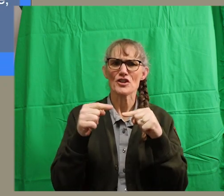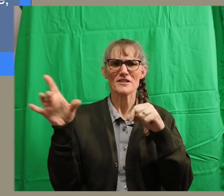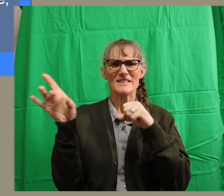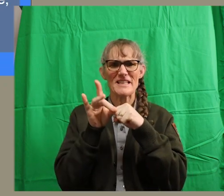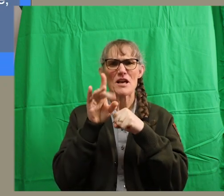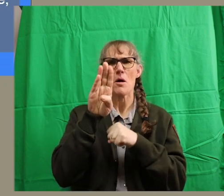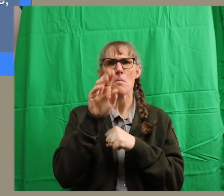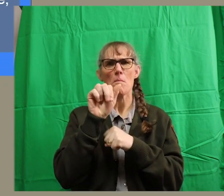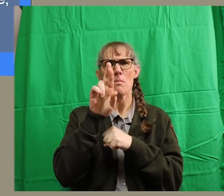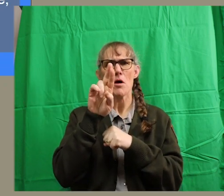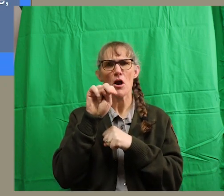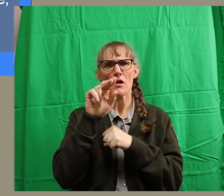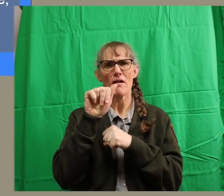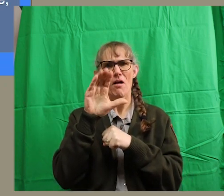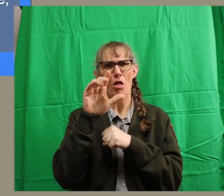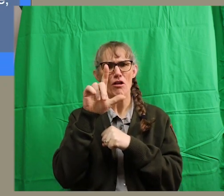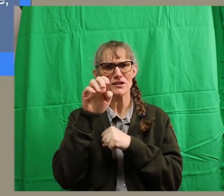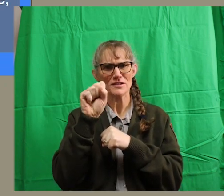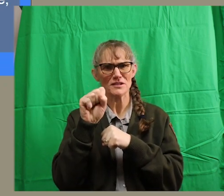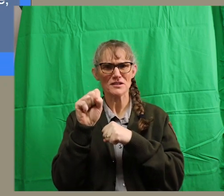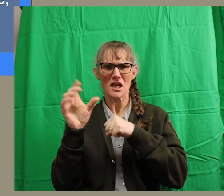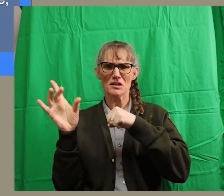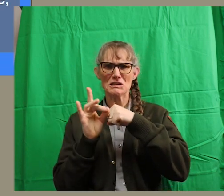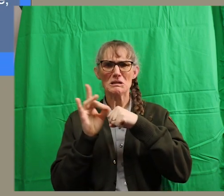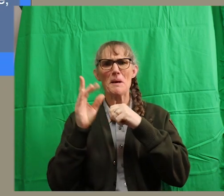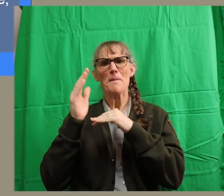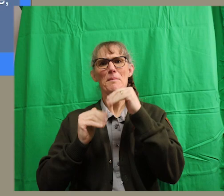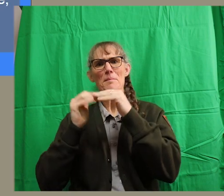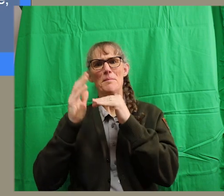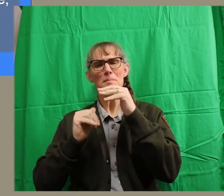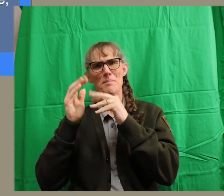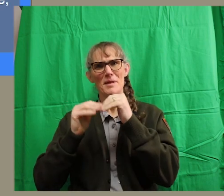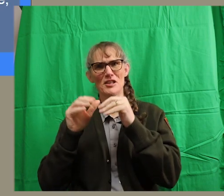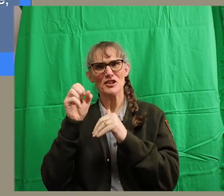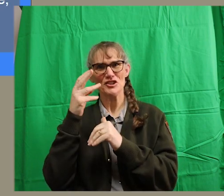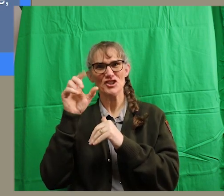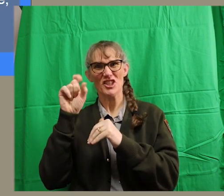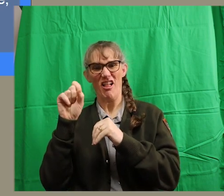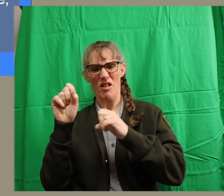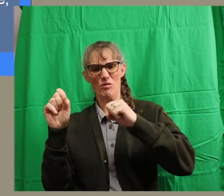They're barnacles and other encrusters that will just build their shell right on the ammonite shell.